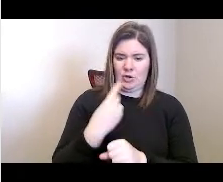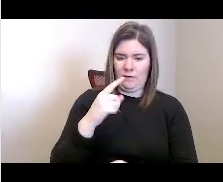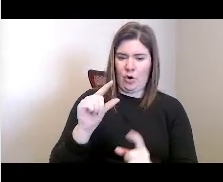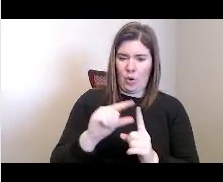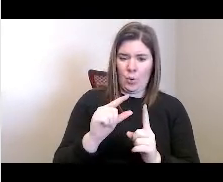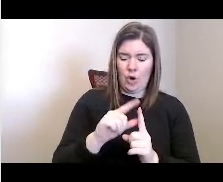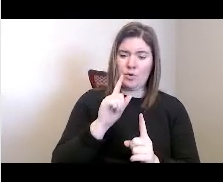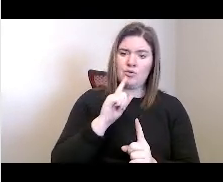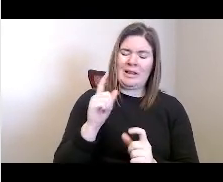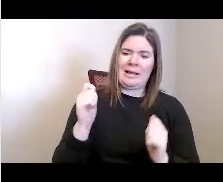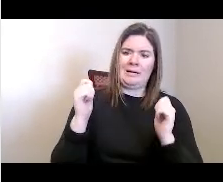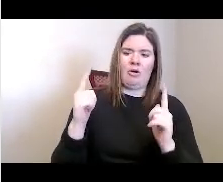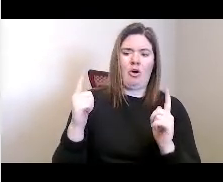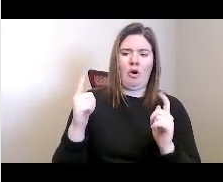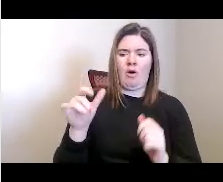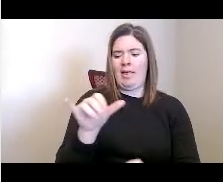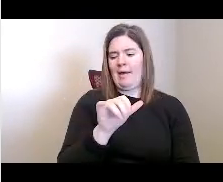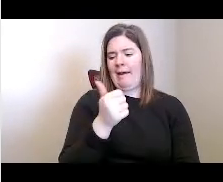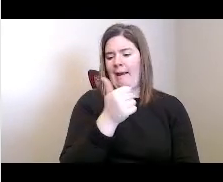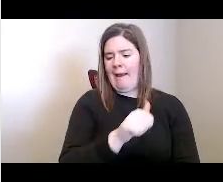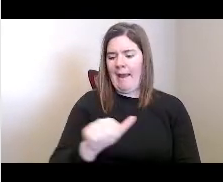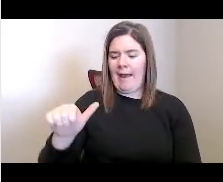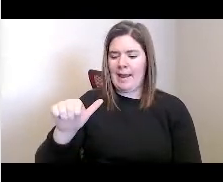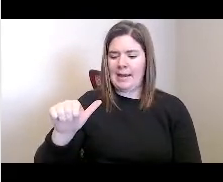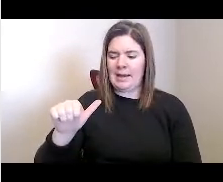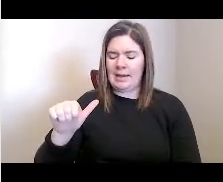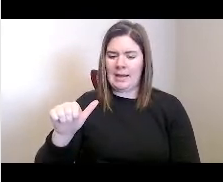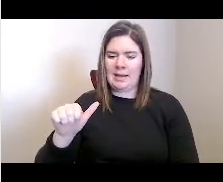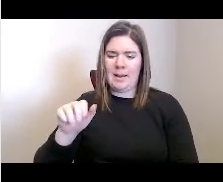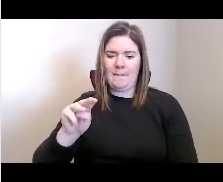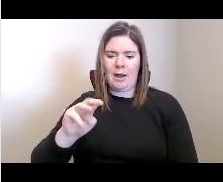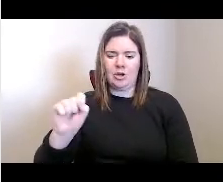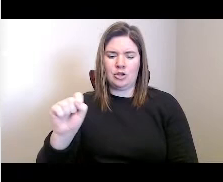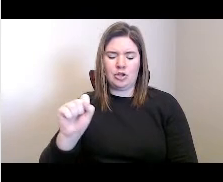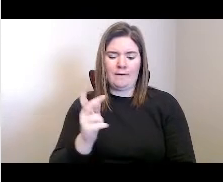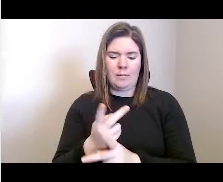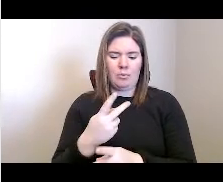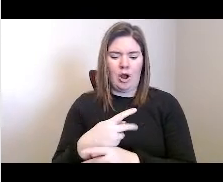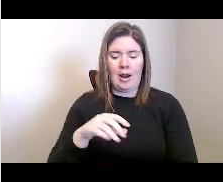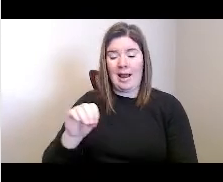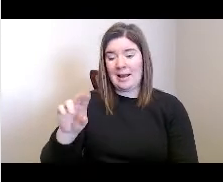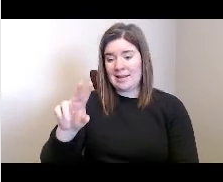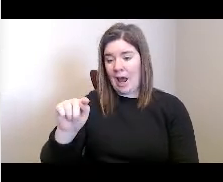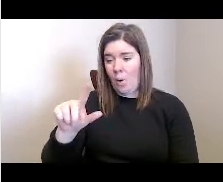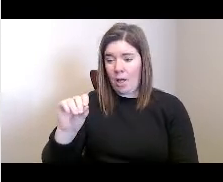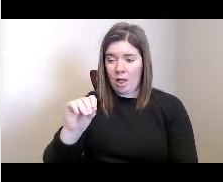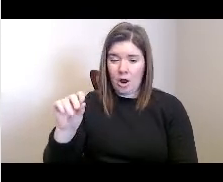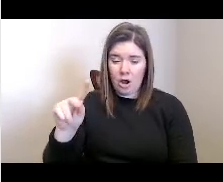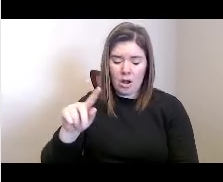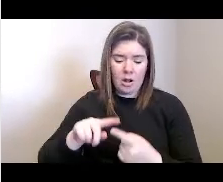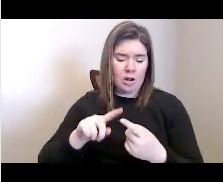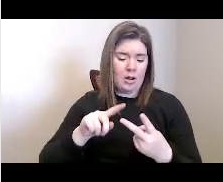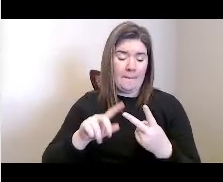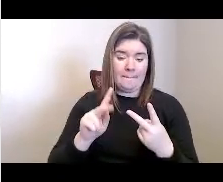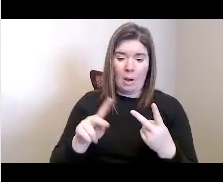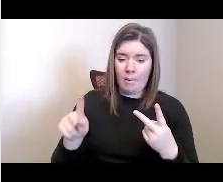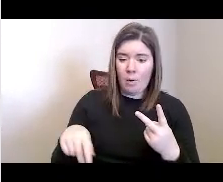That includes PowerPoint, it includes Outlook. So, any time you're writing text in a paragraph,